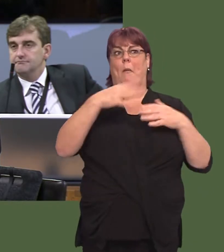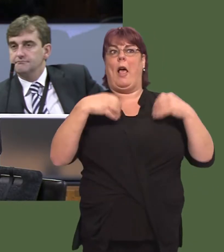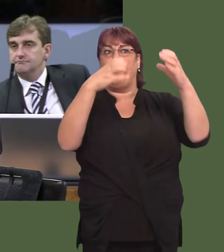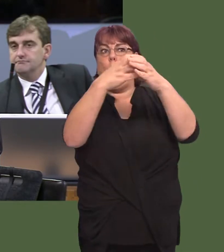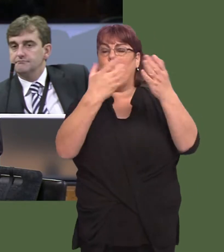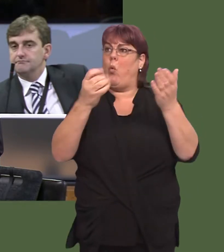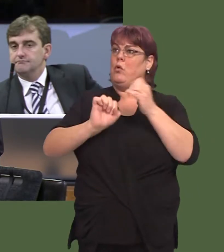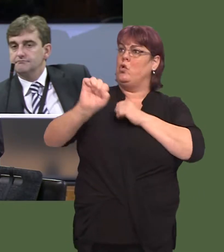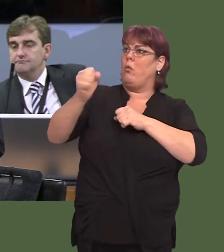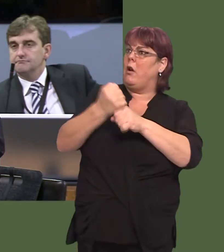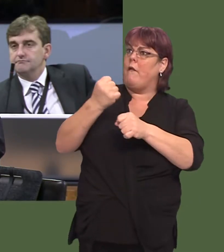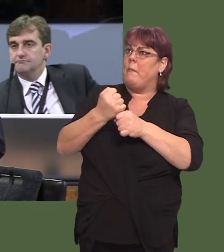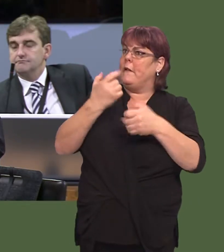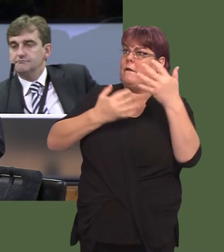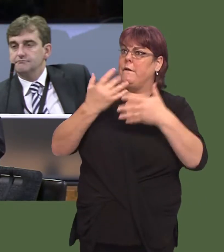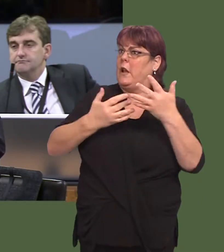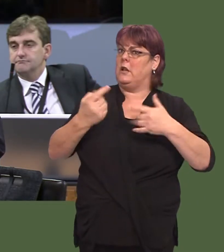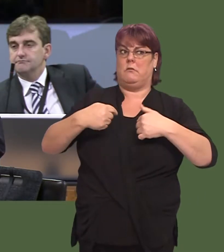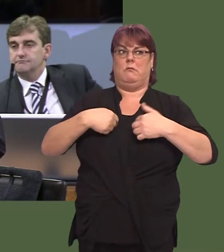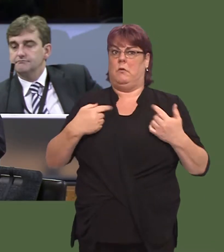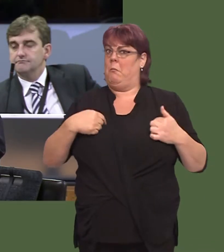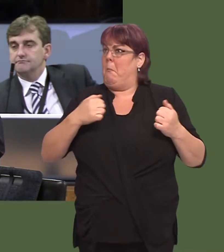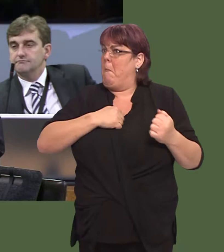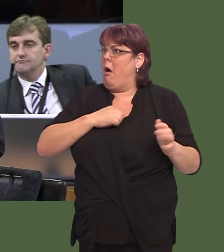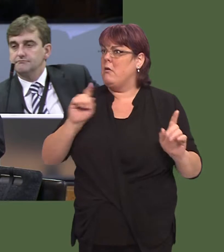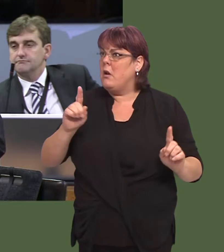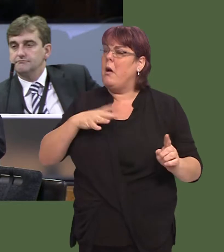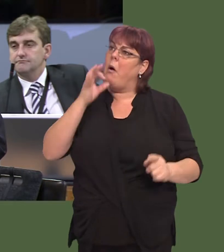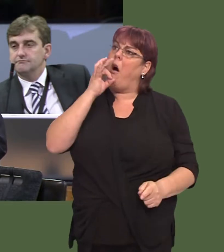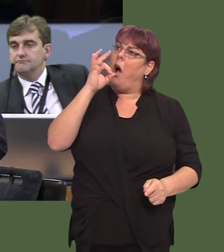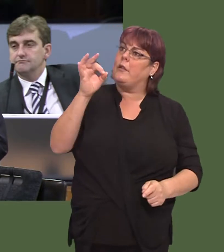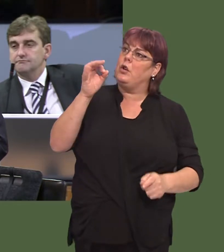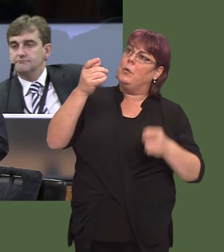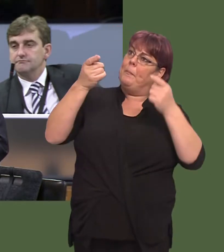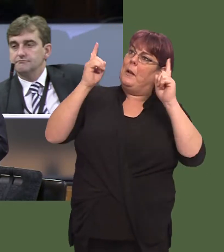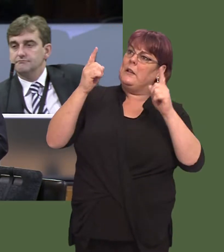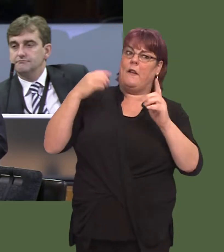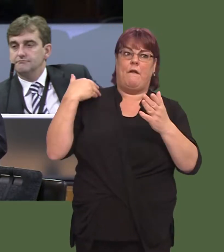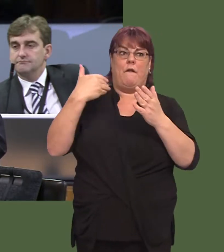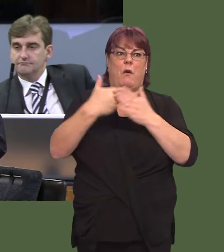I merely seek assurances from you, First Minister, after nearly two-and-a-half years of your